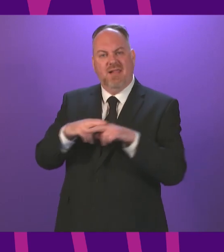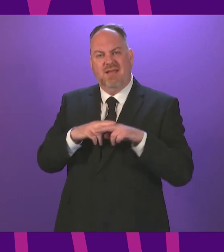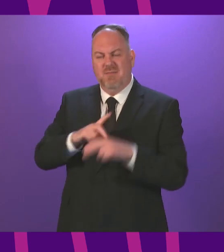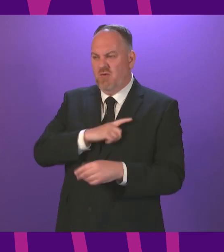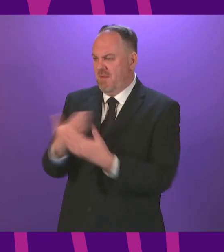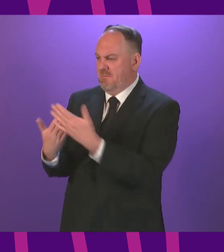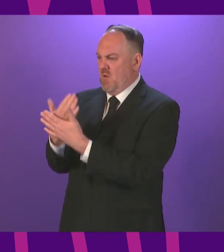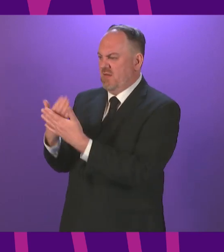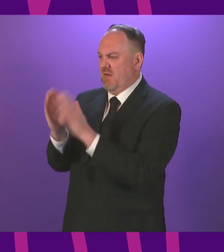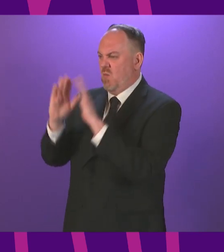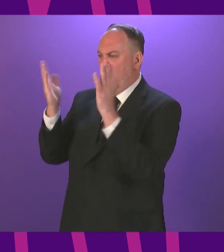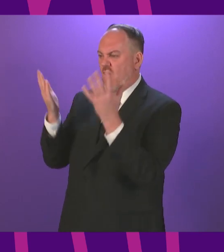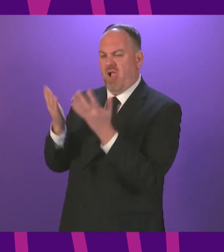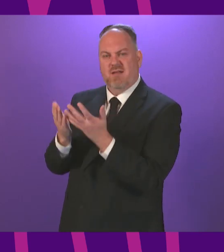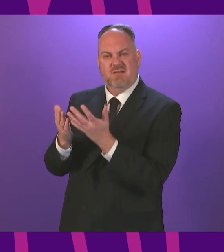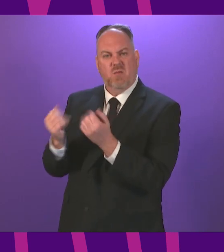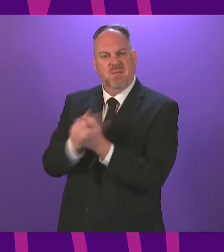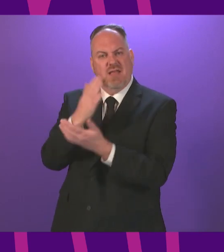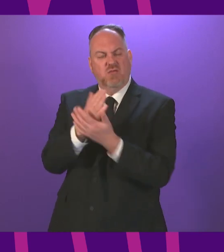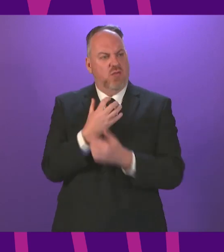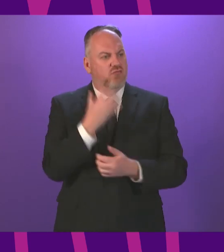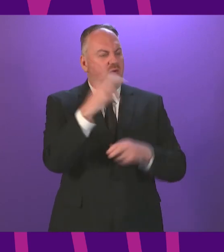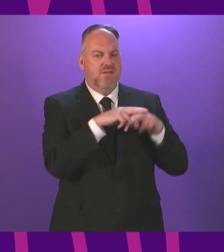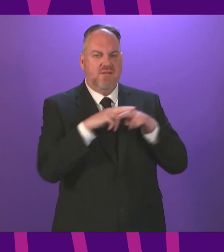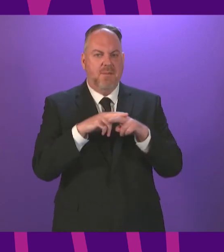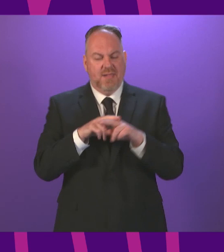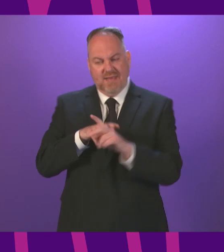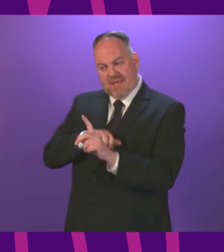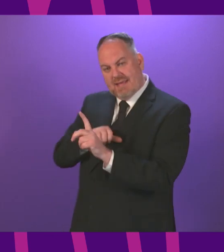democratic society that it is supposed to serve, and how it must show respect